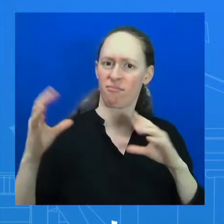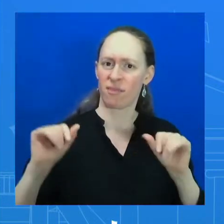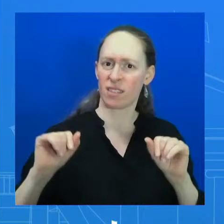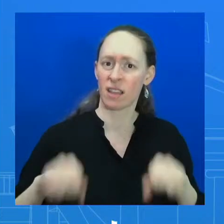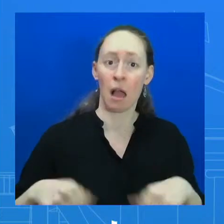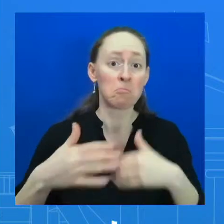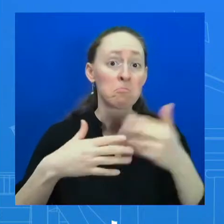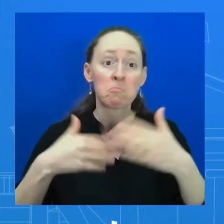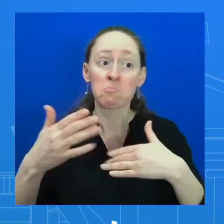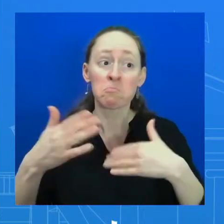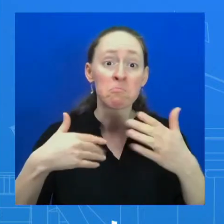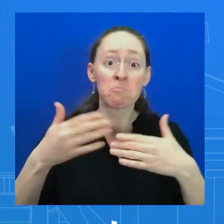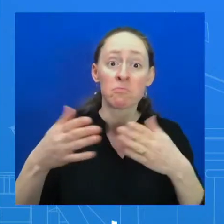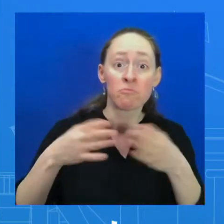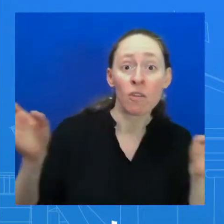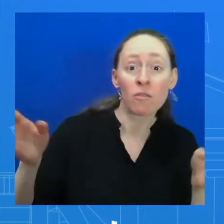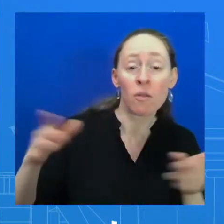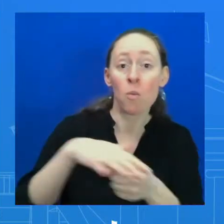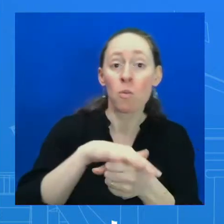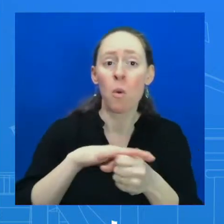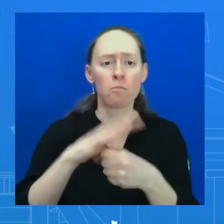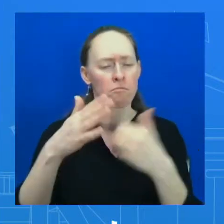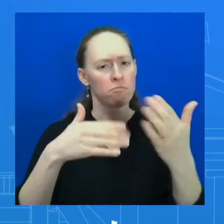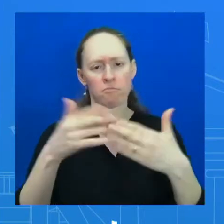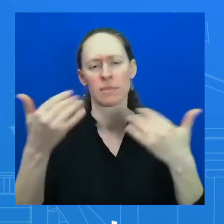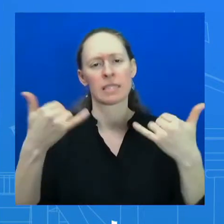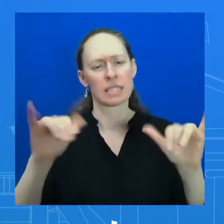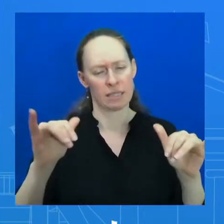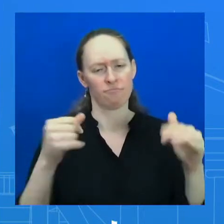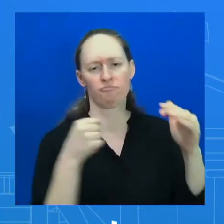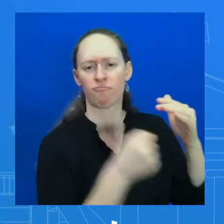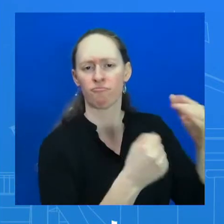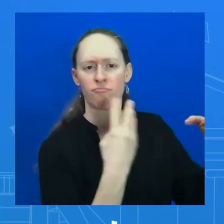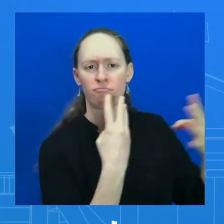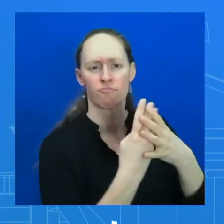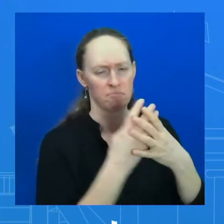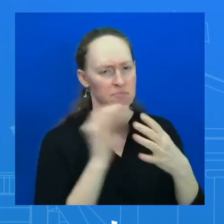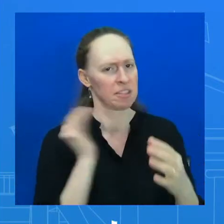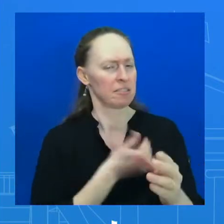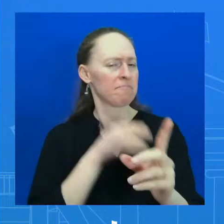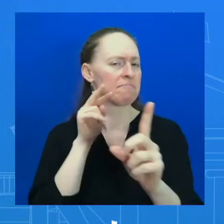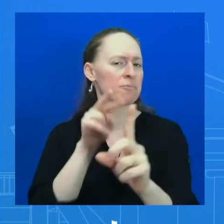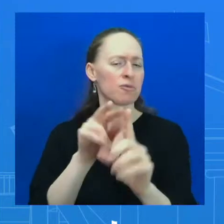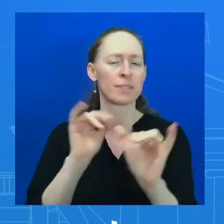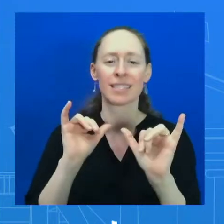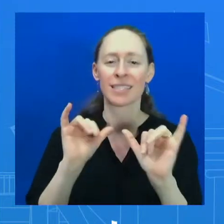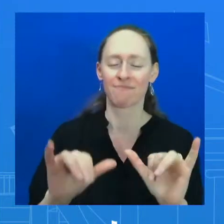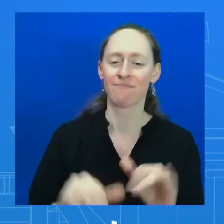That's our -- that's where we stand on this. The Press: In the back, perhaps. Ms. Jean-Pierre: Go ahead. The Press: Yeah, thanks, Karine. Two questions.